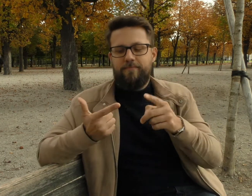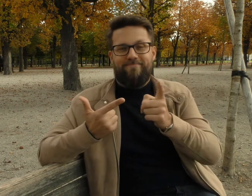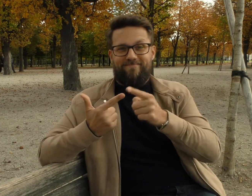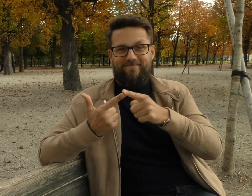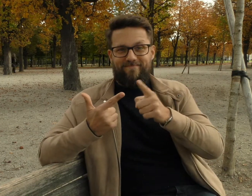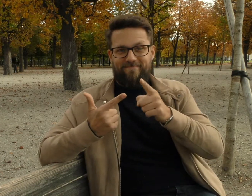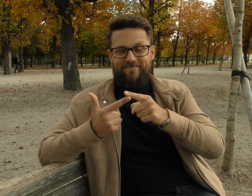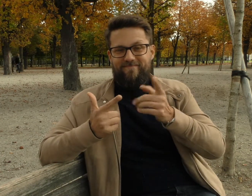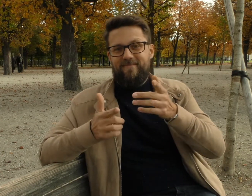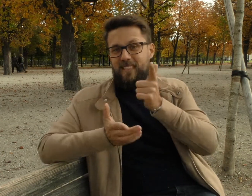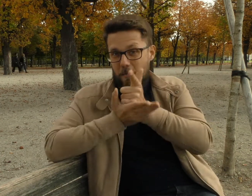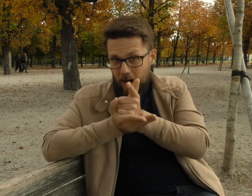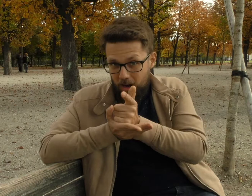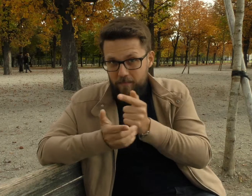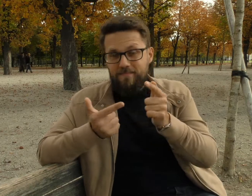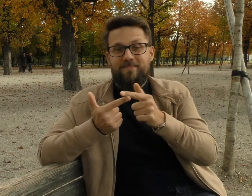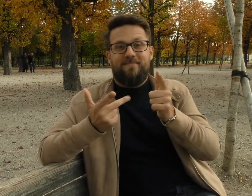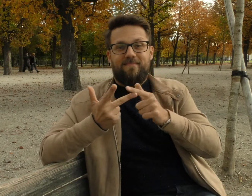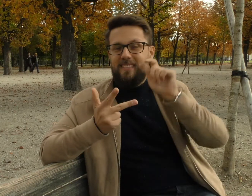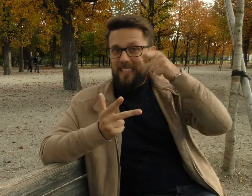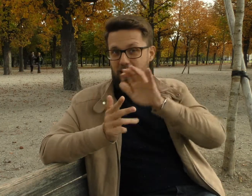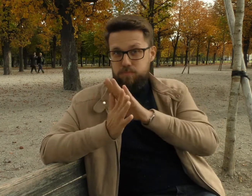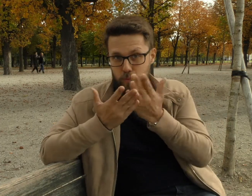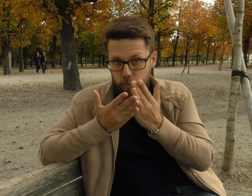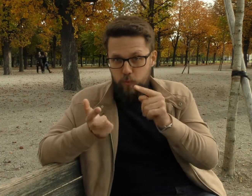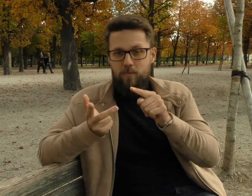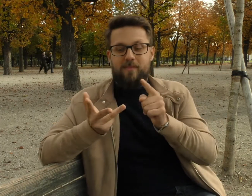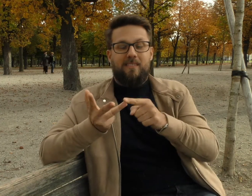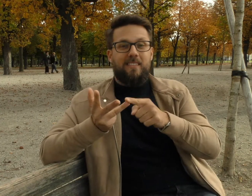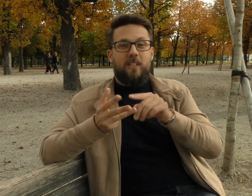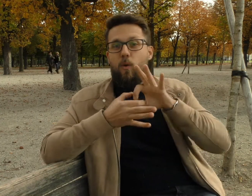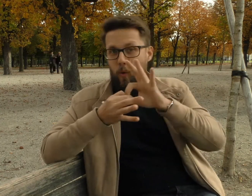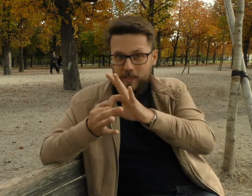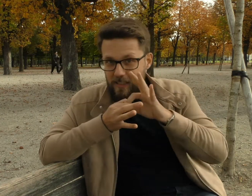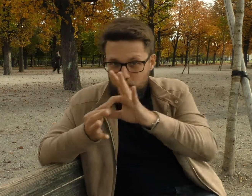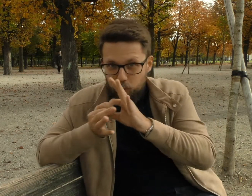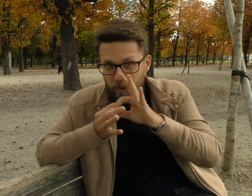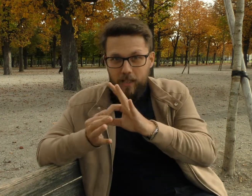2. I was a cameraman, 3. I wrote the script, 4. I handled all the organisational work,